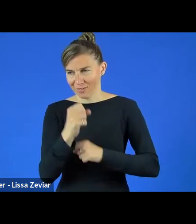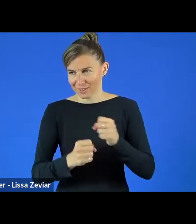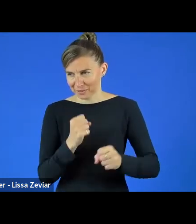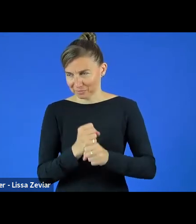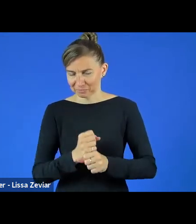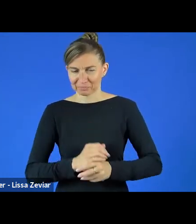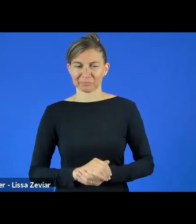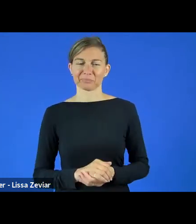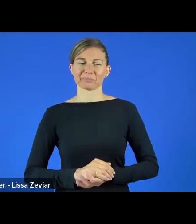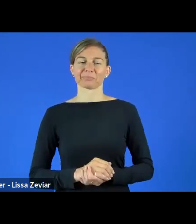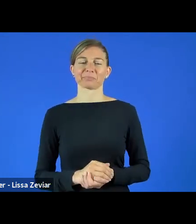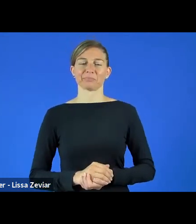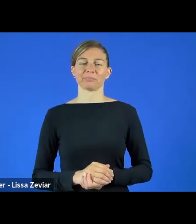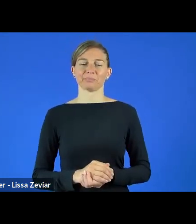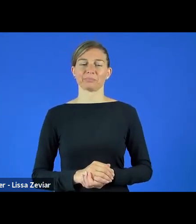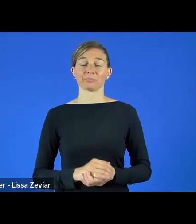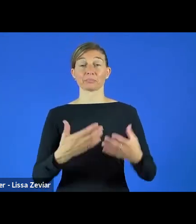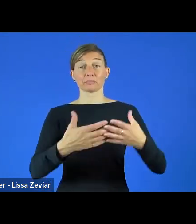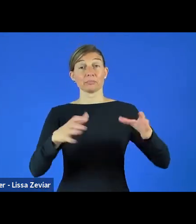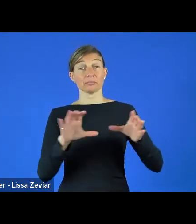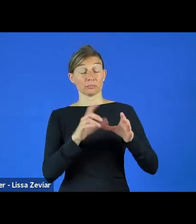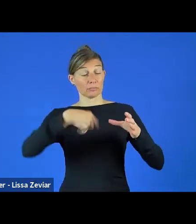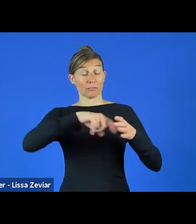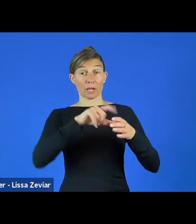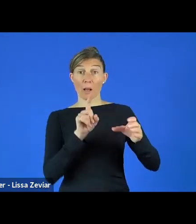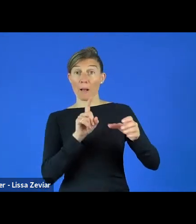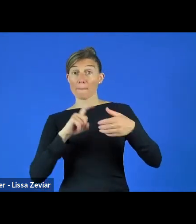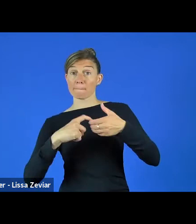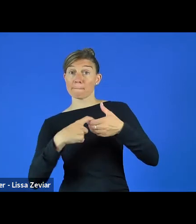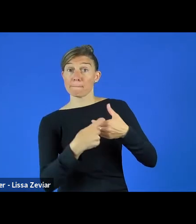The members in SAGA are from national standardisation bodies.